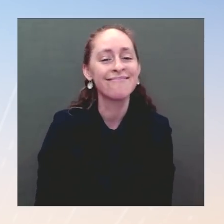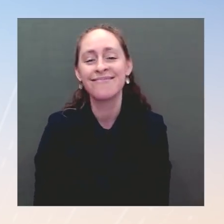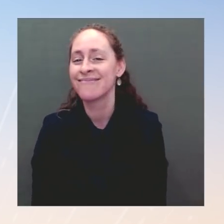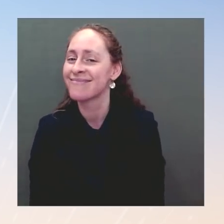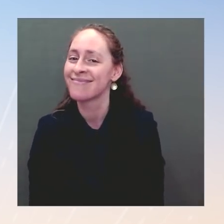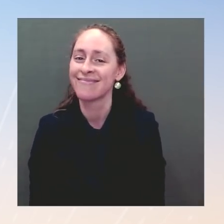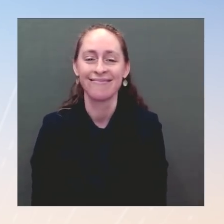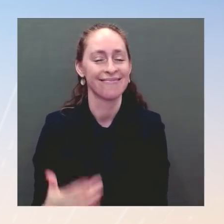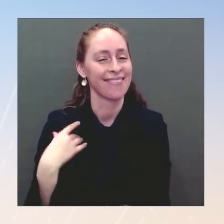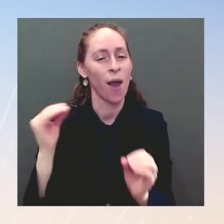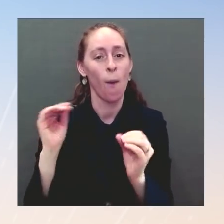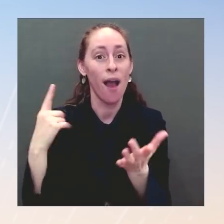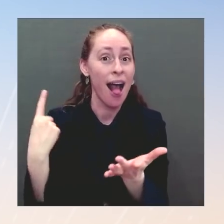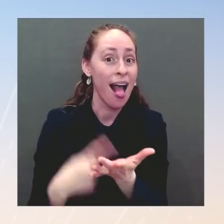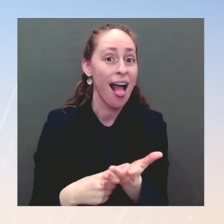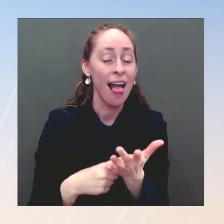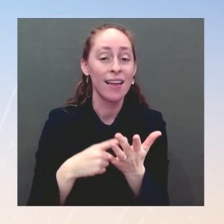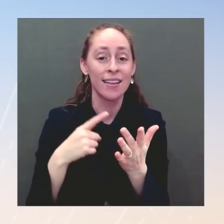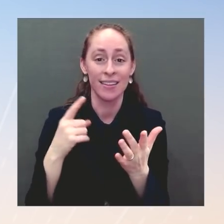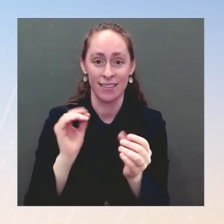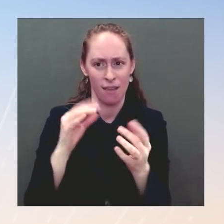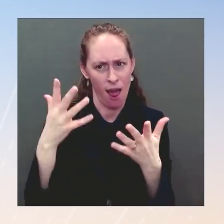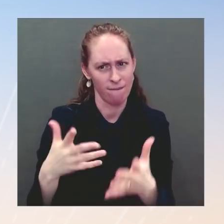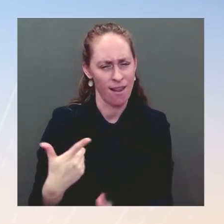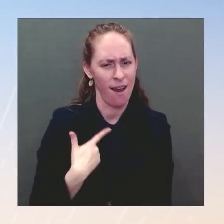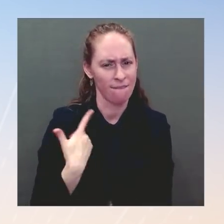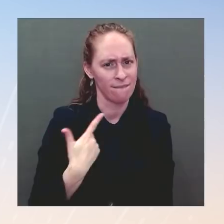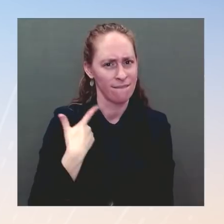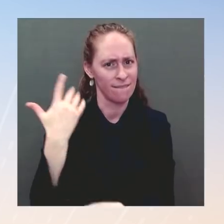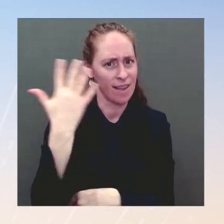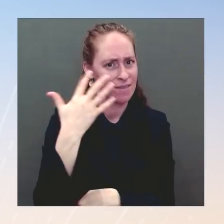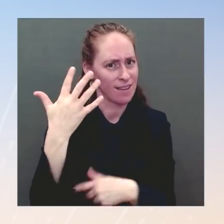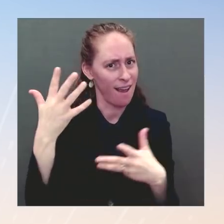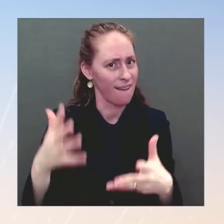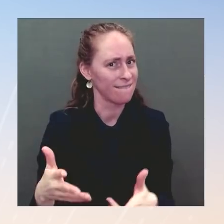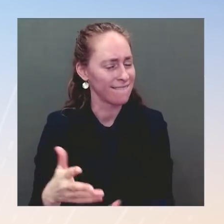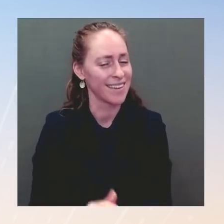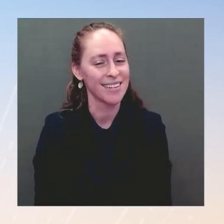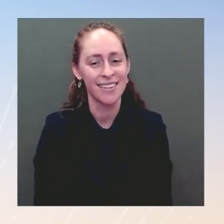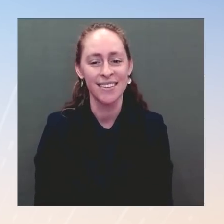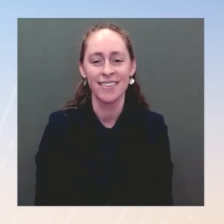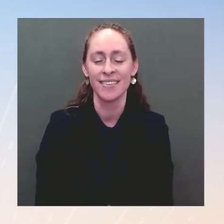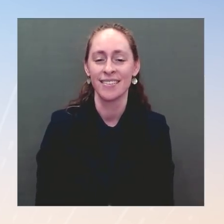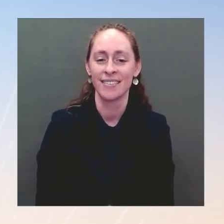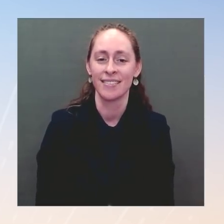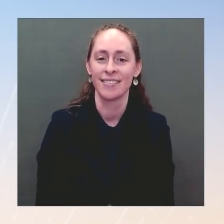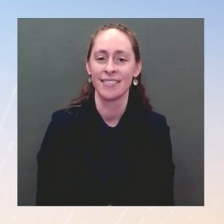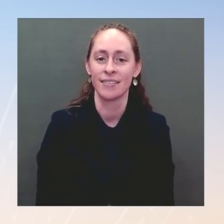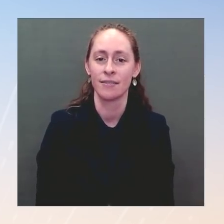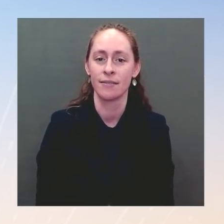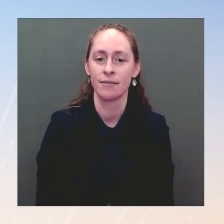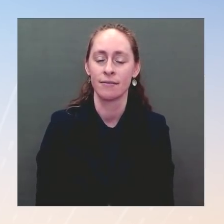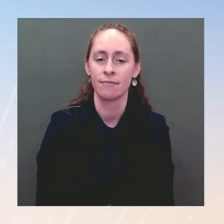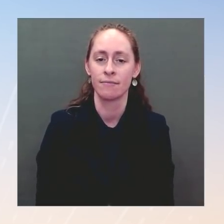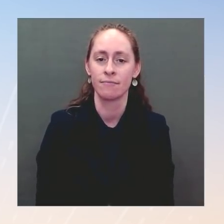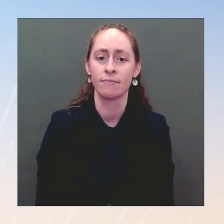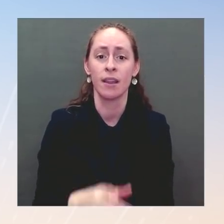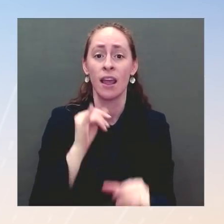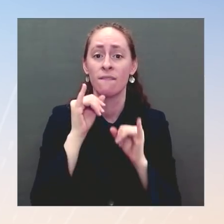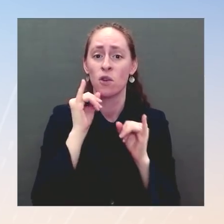away from the end of February, if my math is correct. The interviews are typically late stage in the process. So, we are getting close to an announcement.